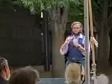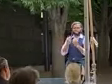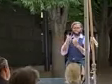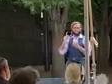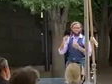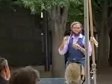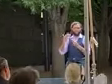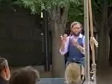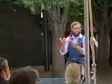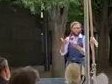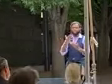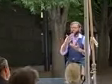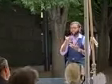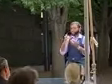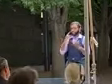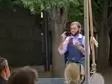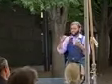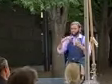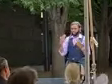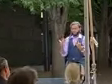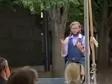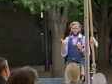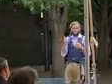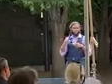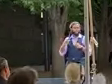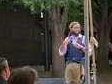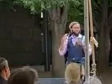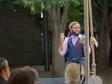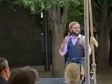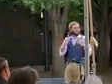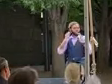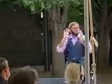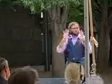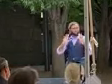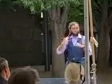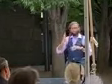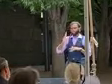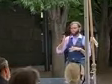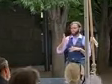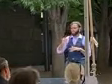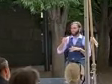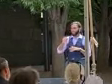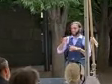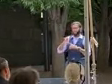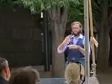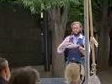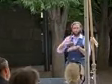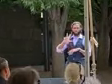So thank you for being here today as we celebrate this wonderful, historic Act on this 31st anniversary.